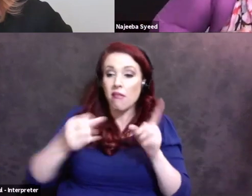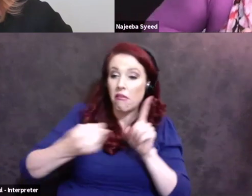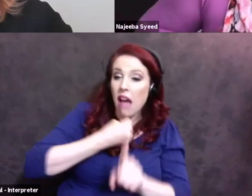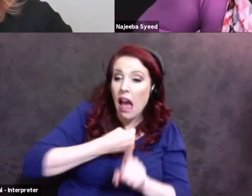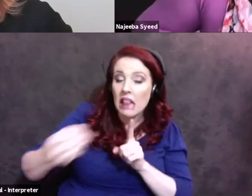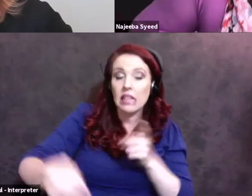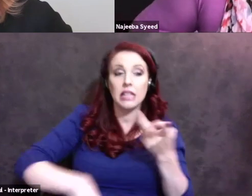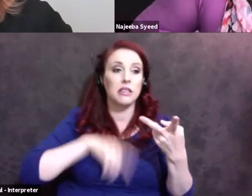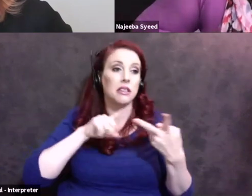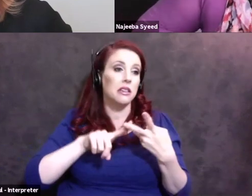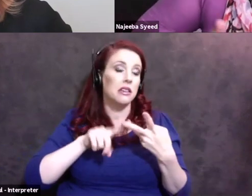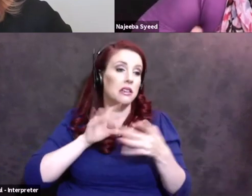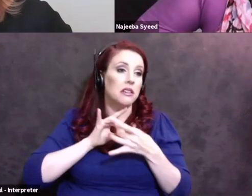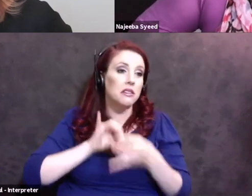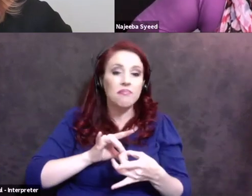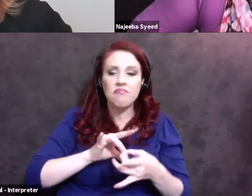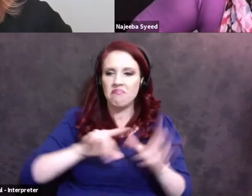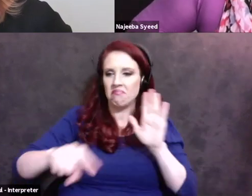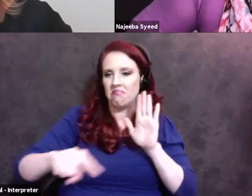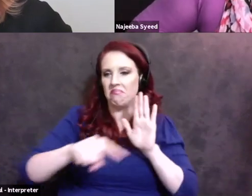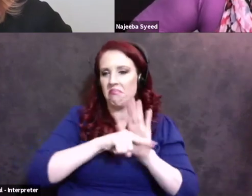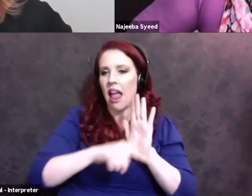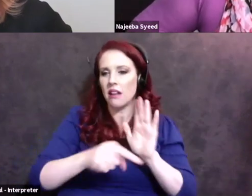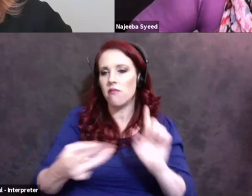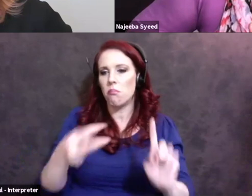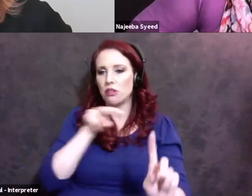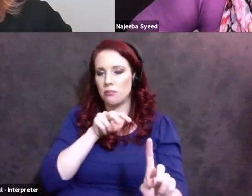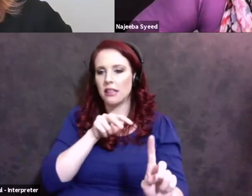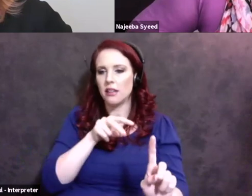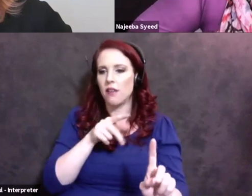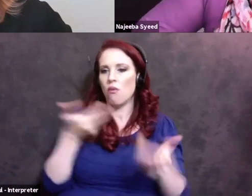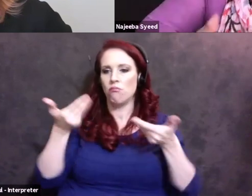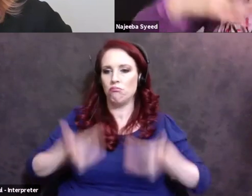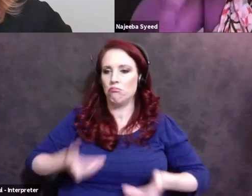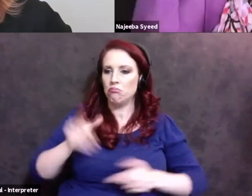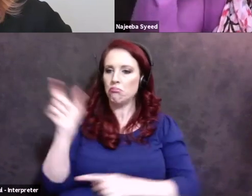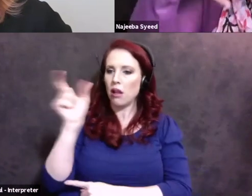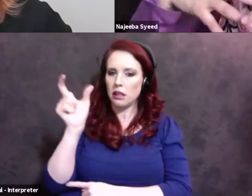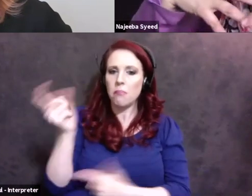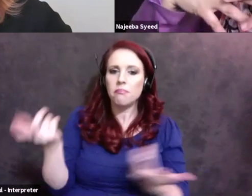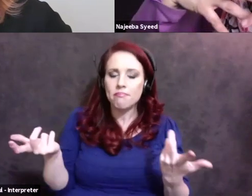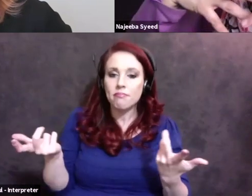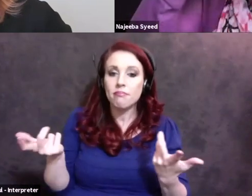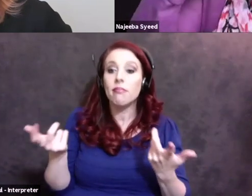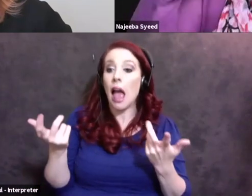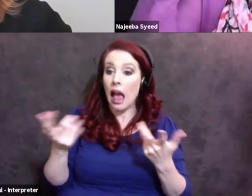with a very negative perspective of who a Muslim is and they are even embodied in one